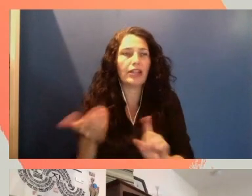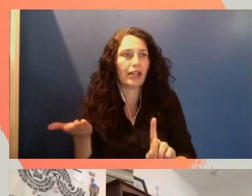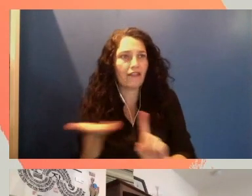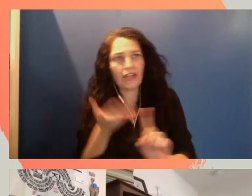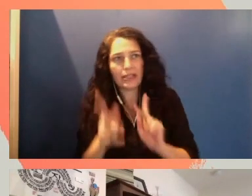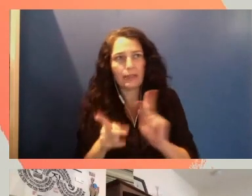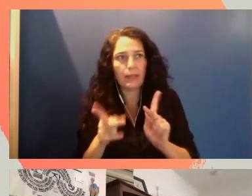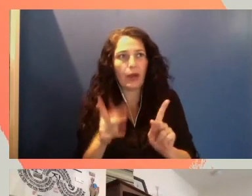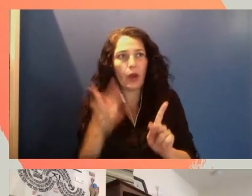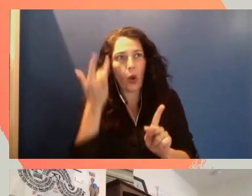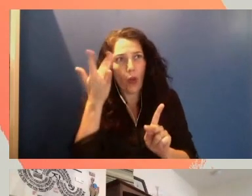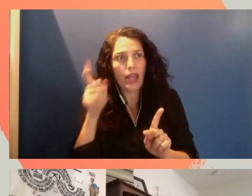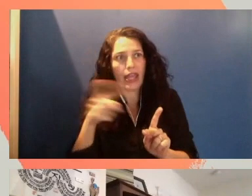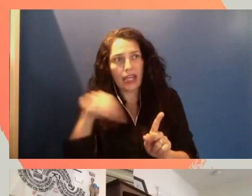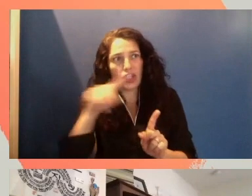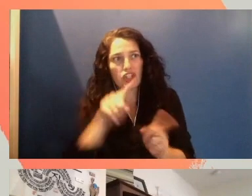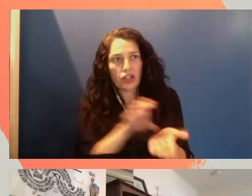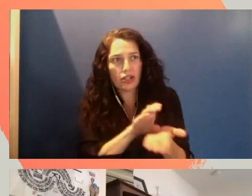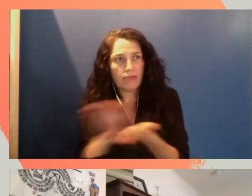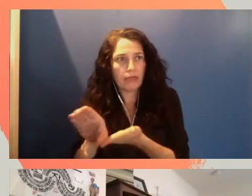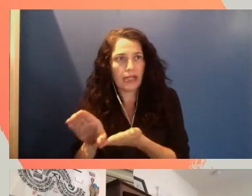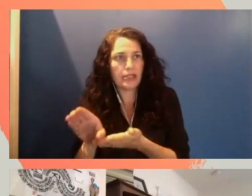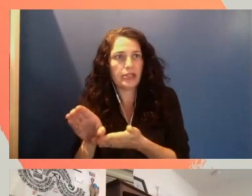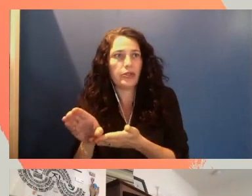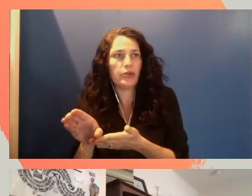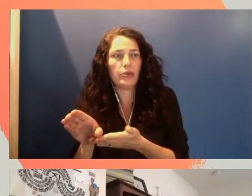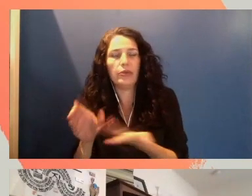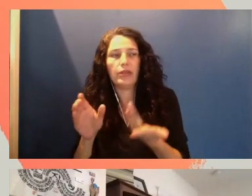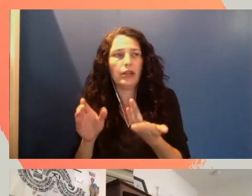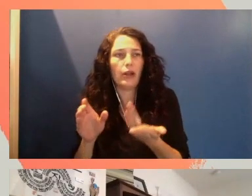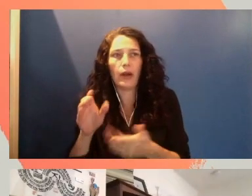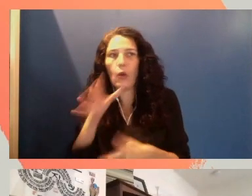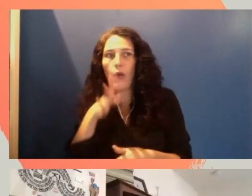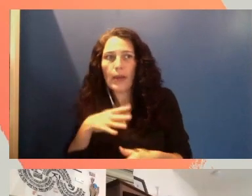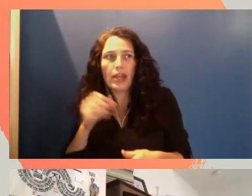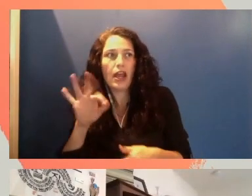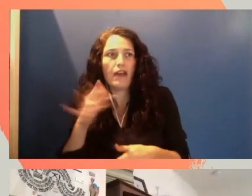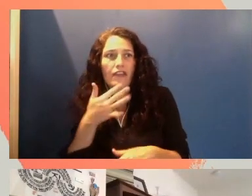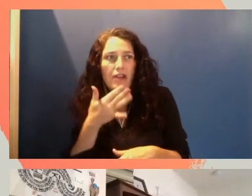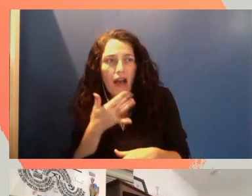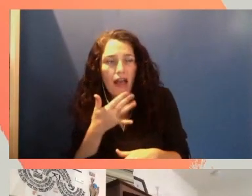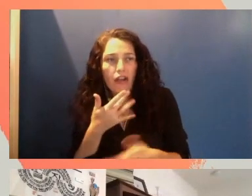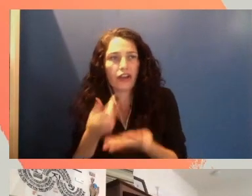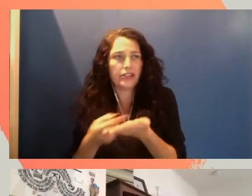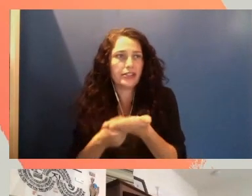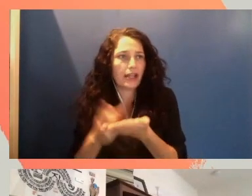to tell a different story from what you think about when you think about a political film? It's exactly the same conversation